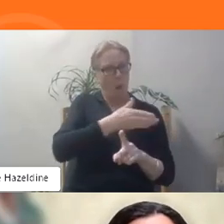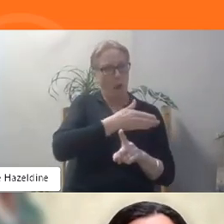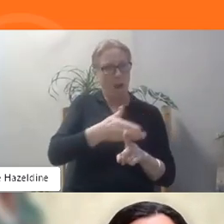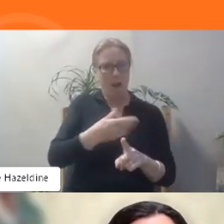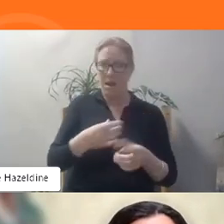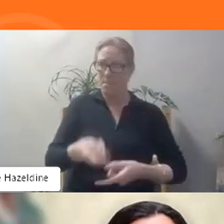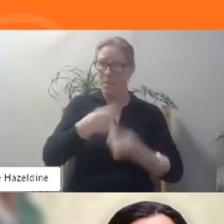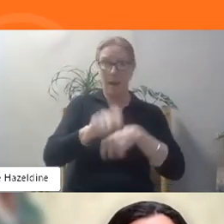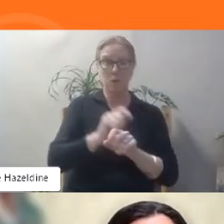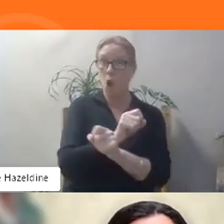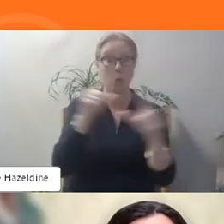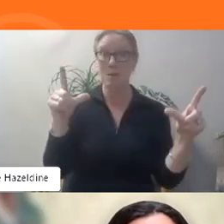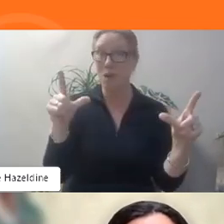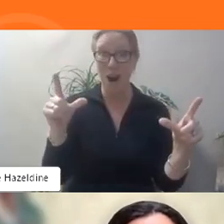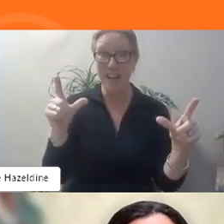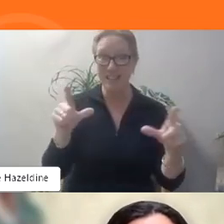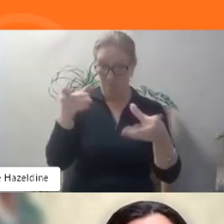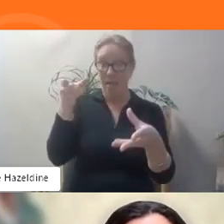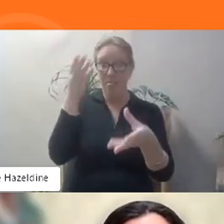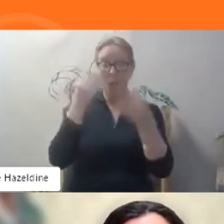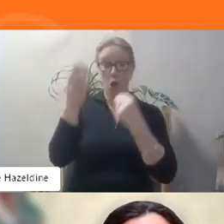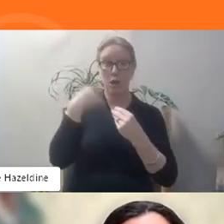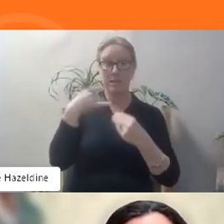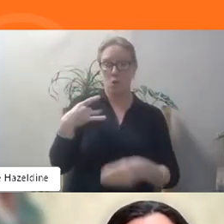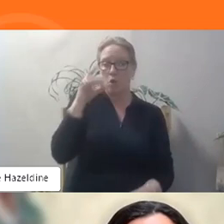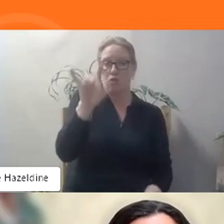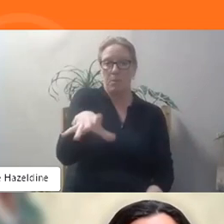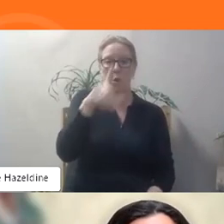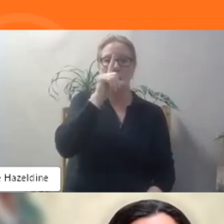surprise that learners can contribute in meaningful ways in a classroom.